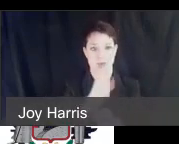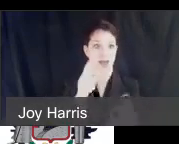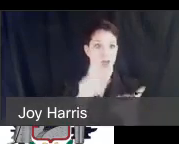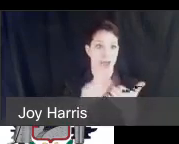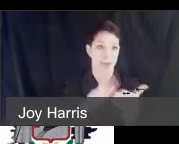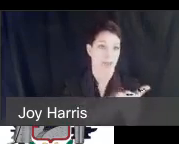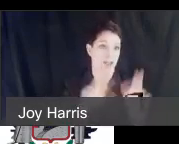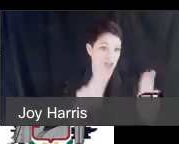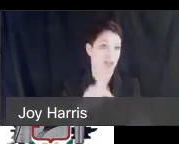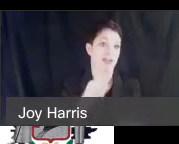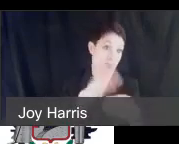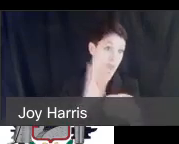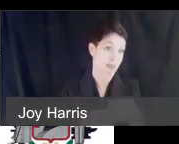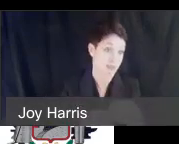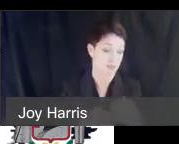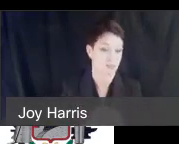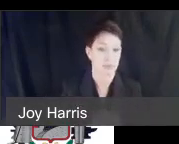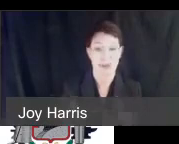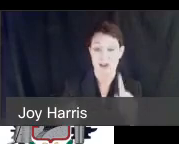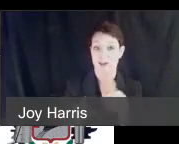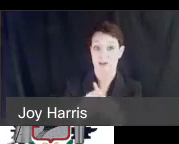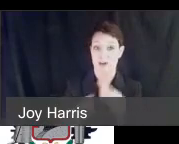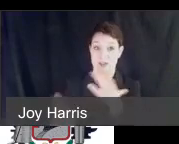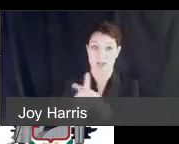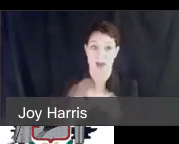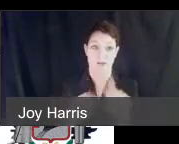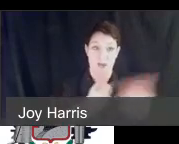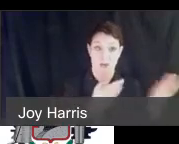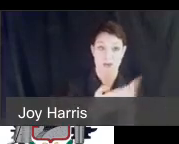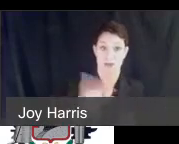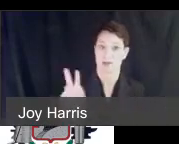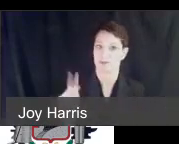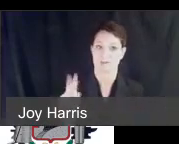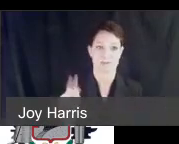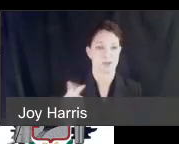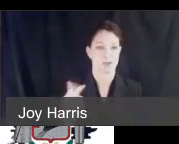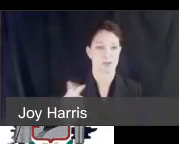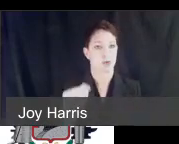This is not a first-come, first-served program. Grants will be awarded on a rolling basis